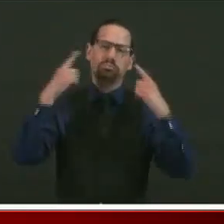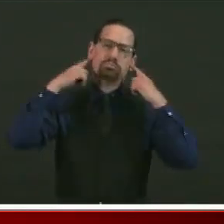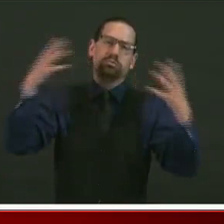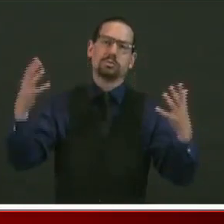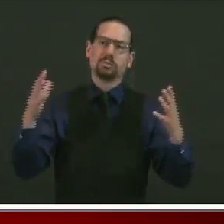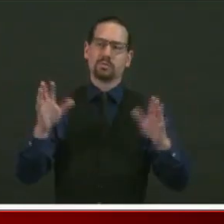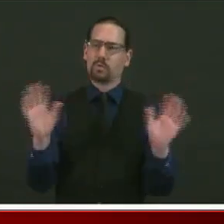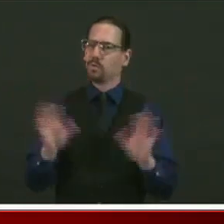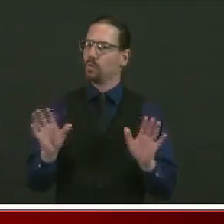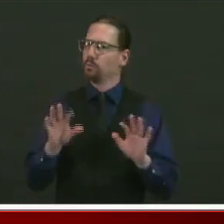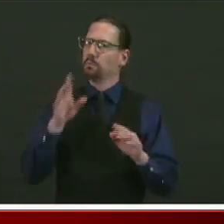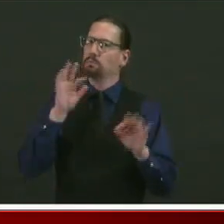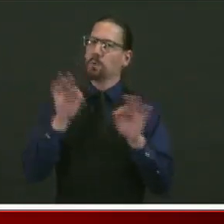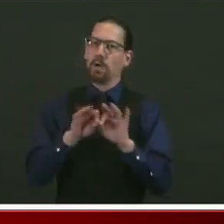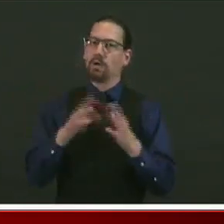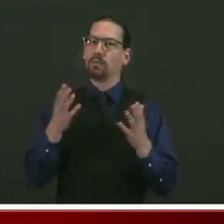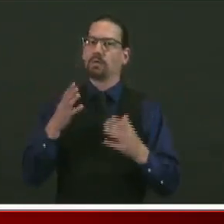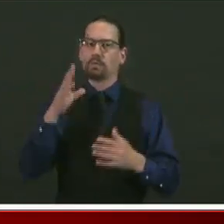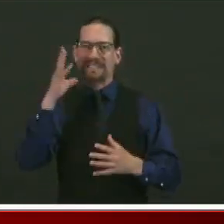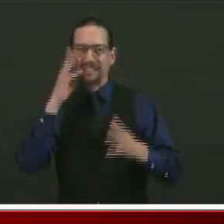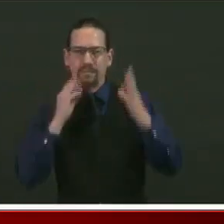CUPCAKES ON THE ROAD. LIFE IS PROCESSING THESE EXPERIENCES AND TRYING TO FIND A